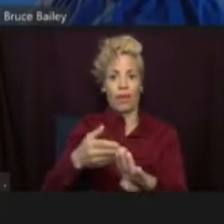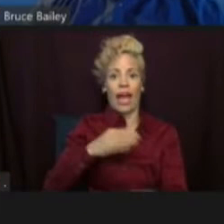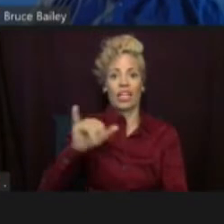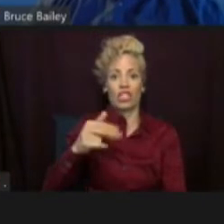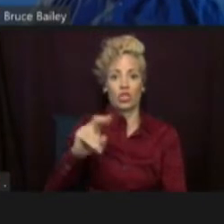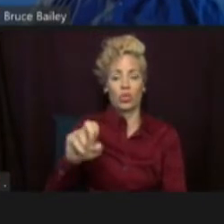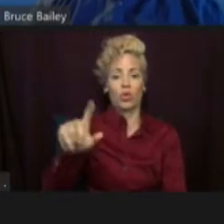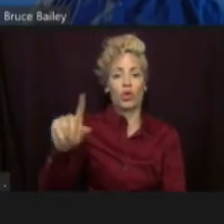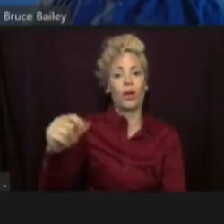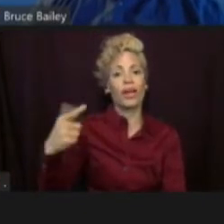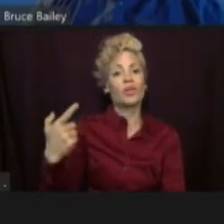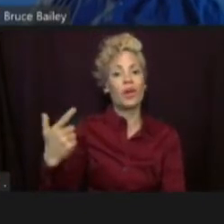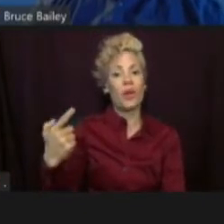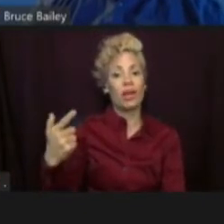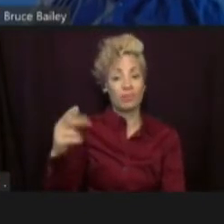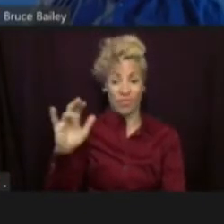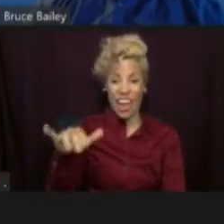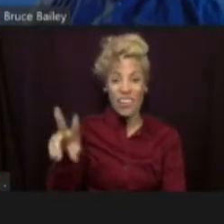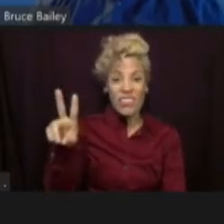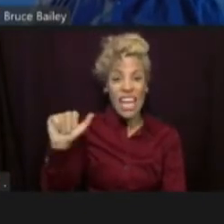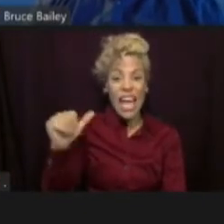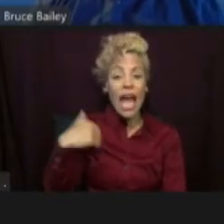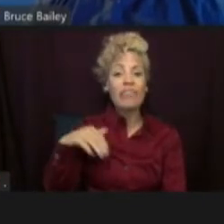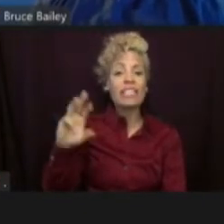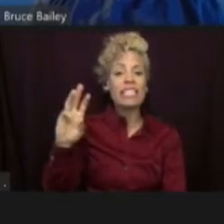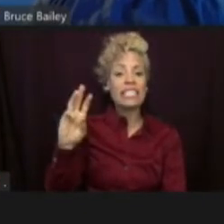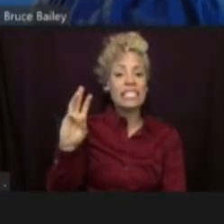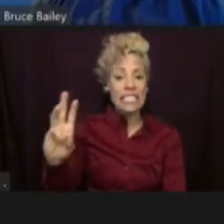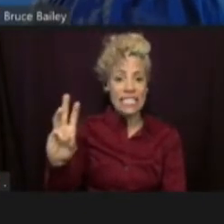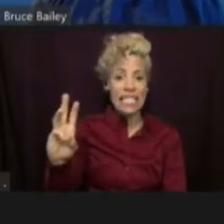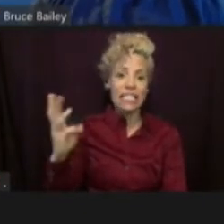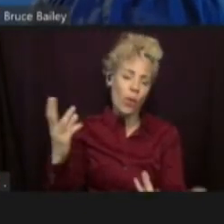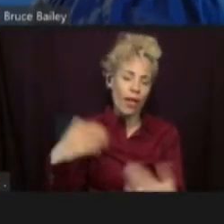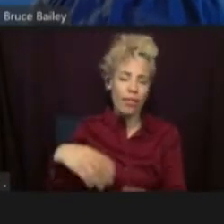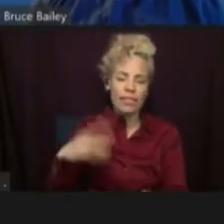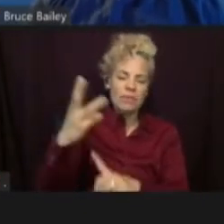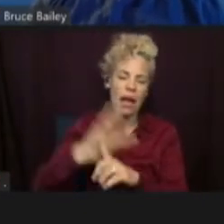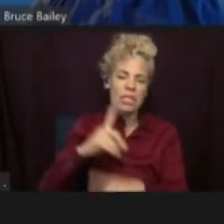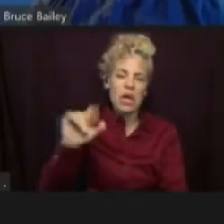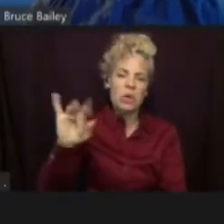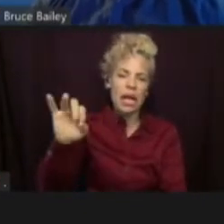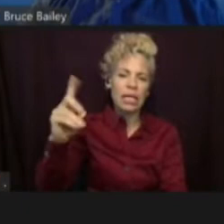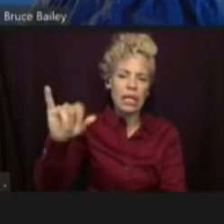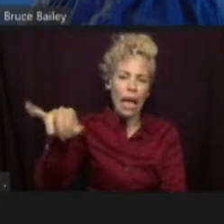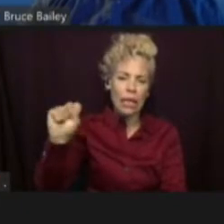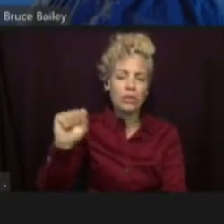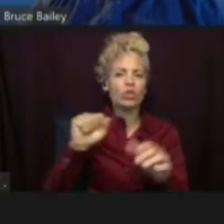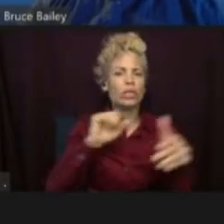So the VA has six months or 190 days, to conduct a survey of all of their websites.